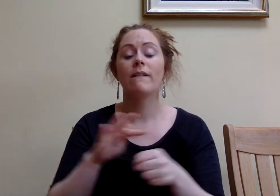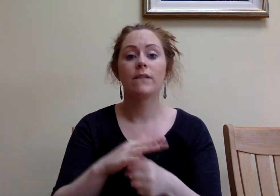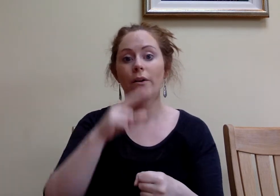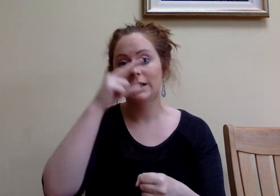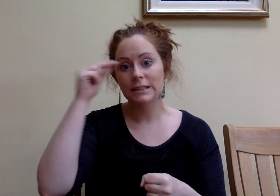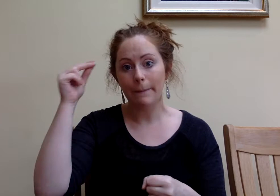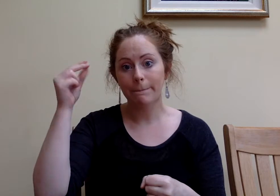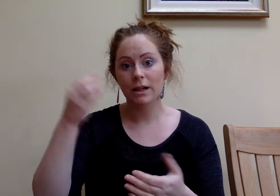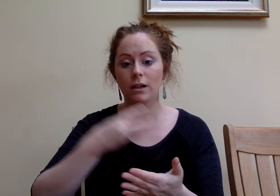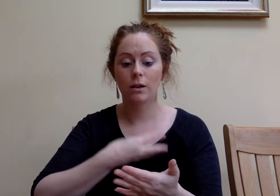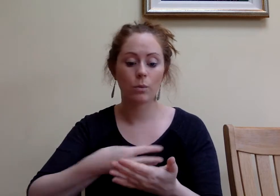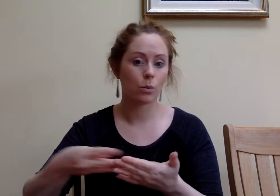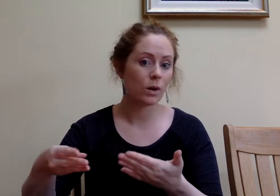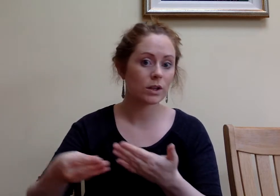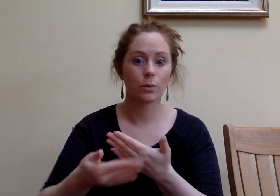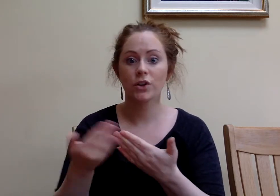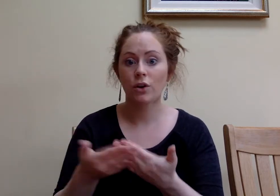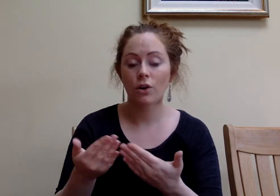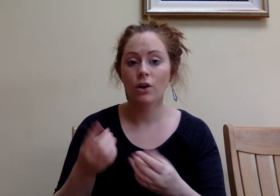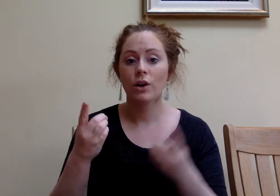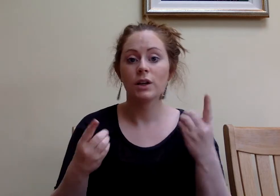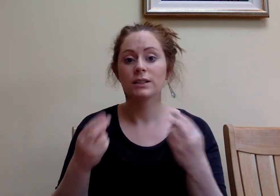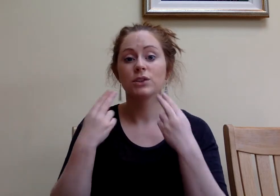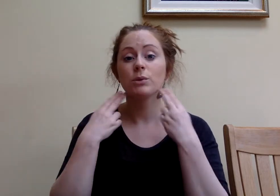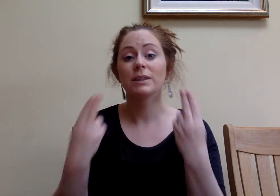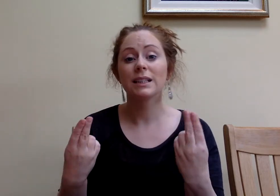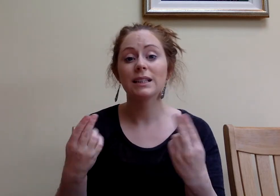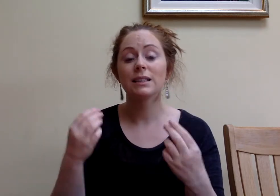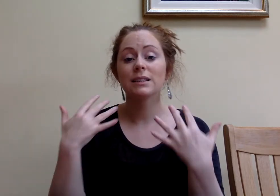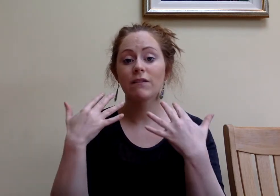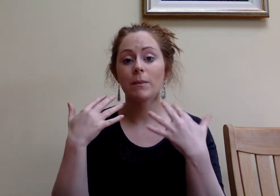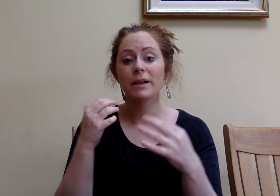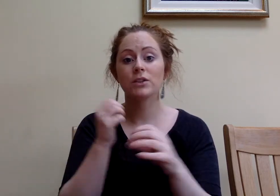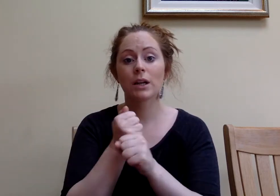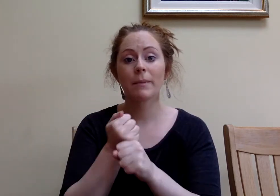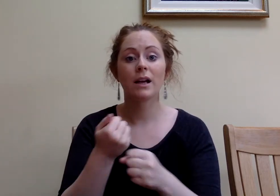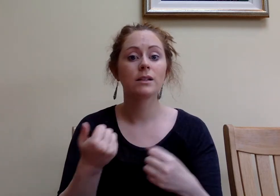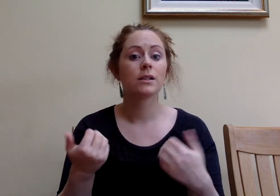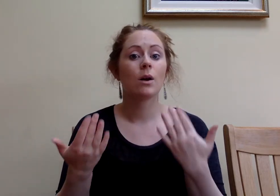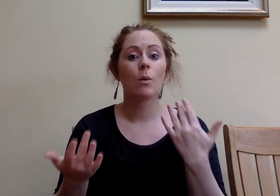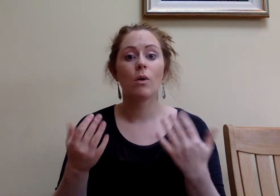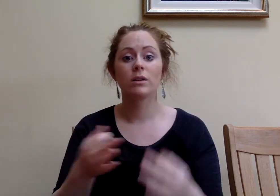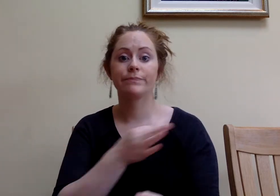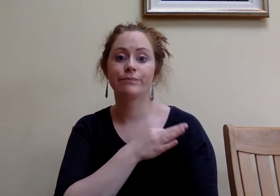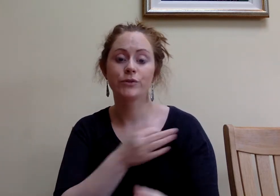For example, when you were younger did you ever need information what a good relationship is